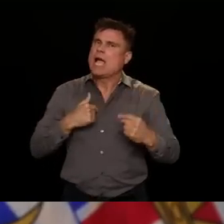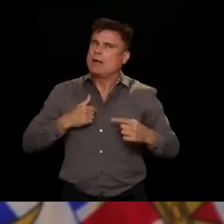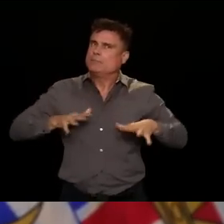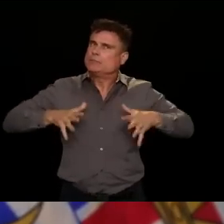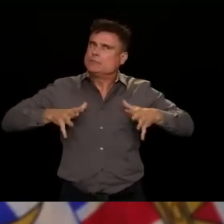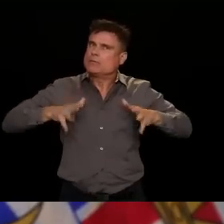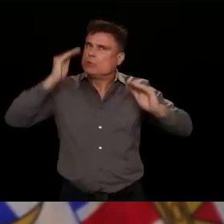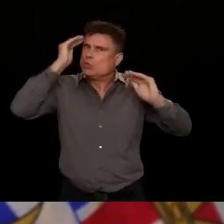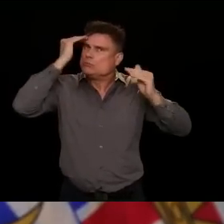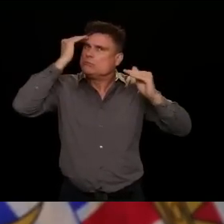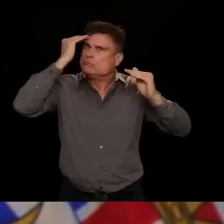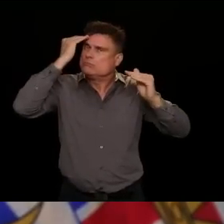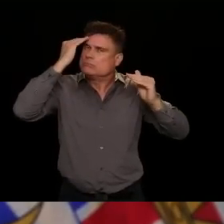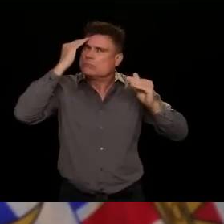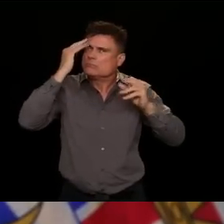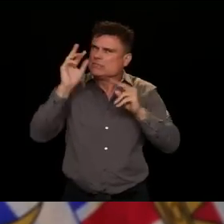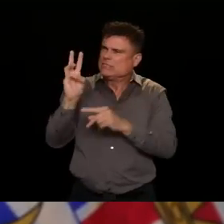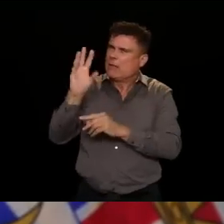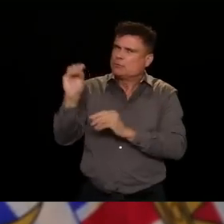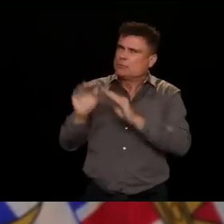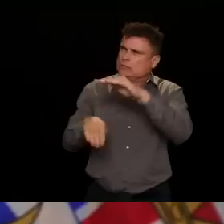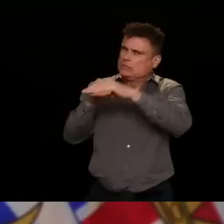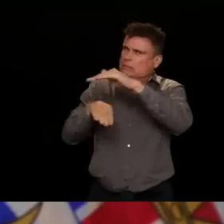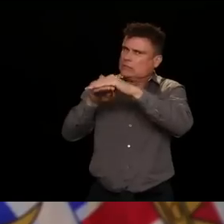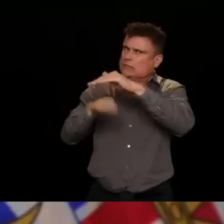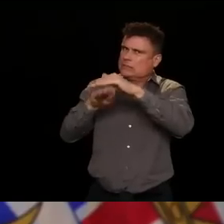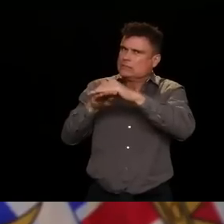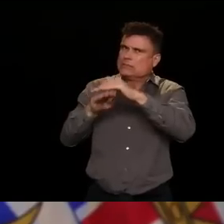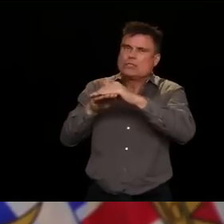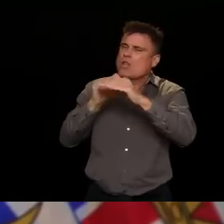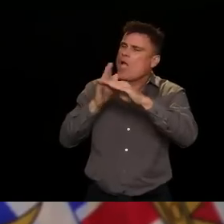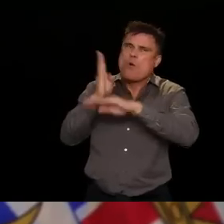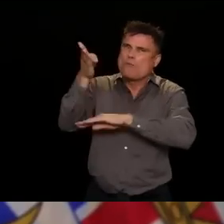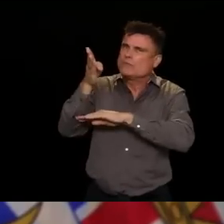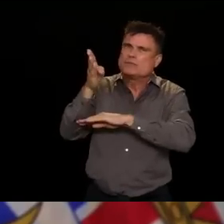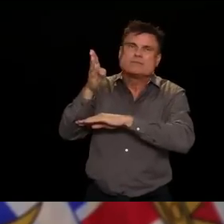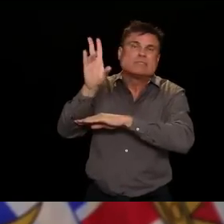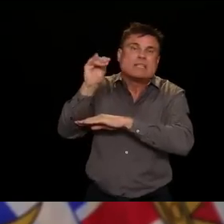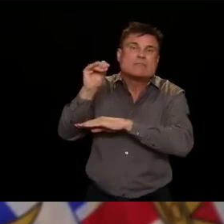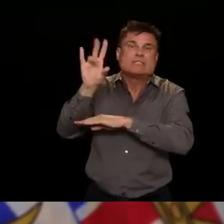going, the spaces we are going to and the activity and as we gradually move into